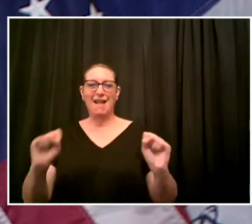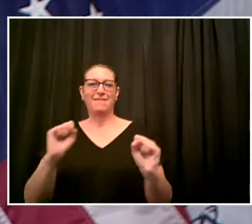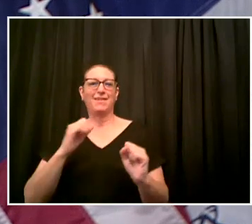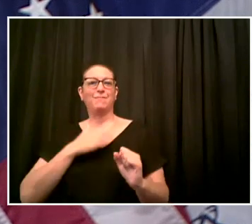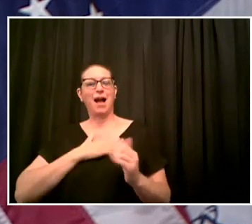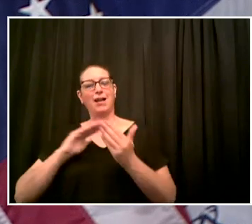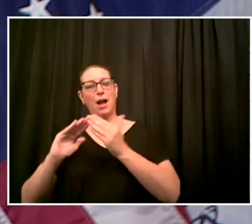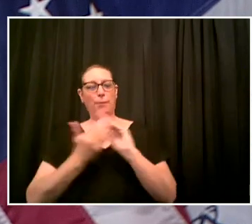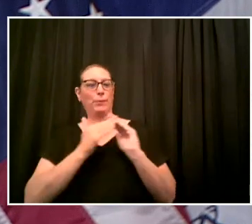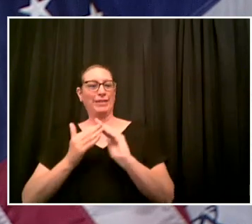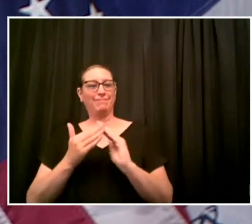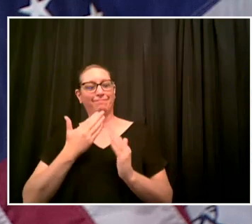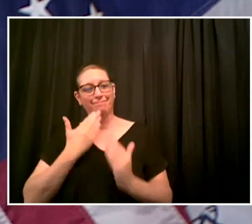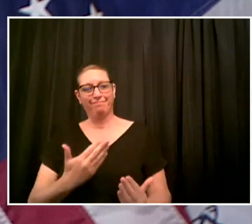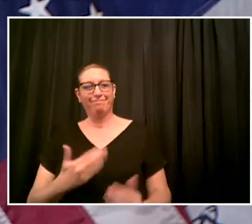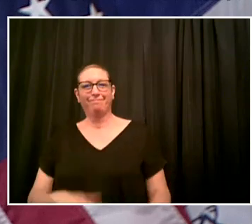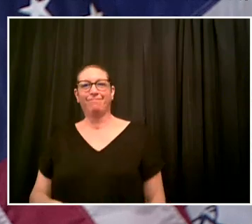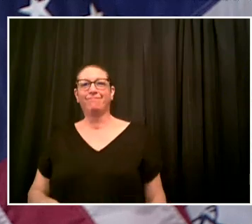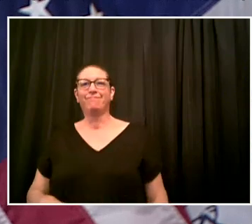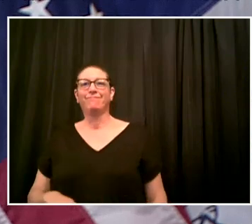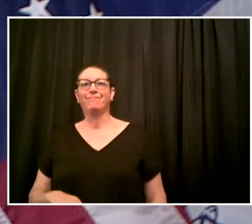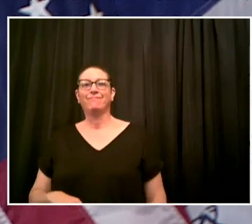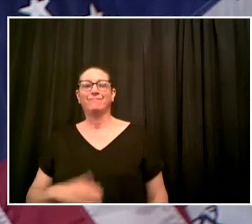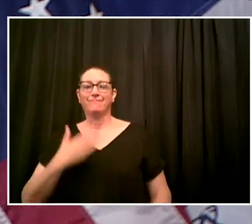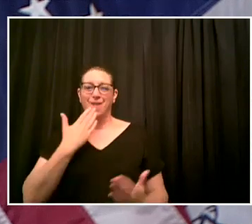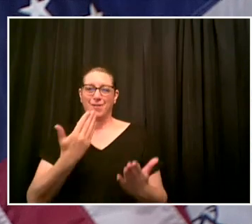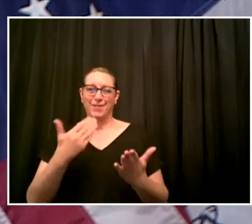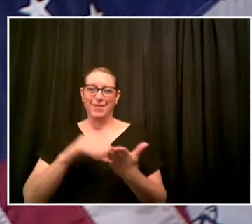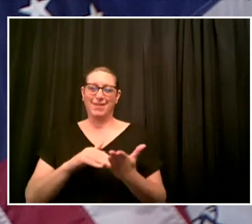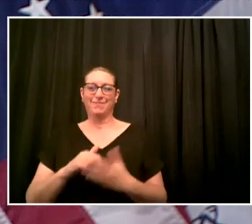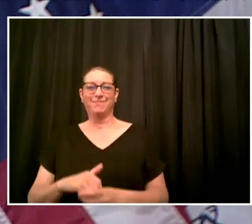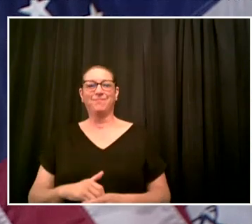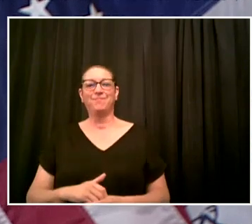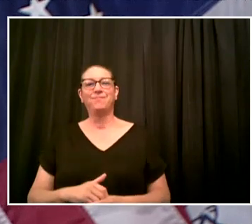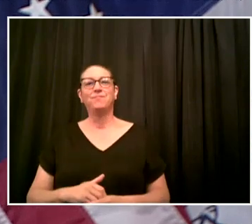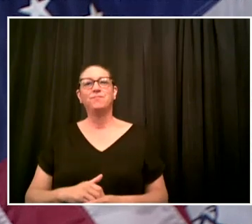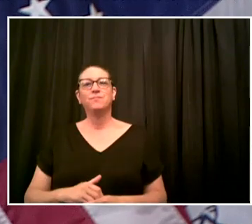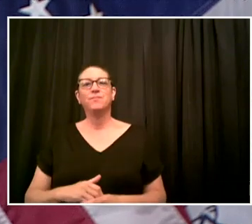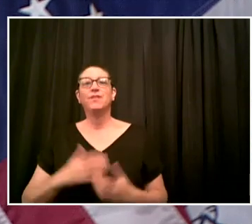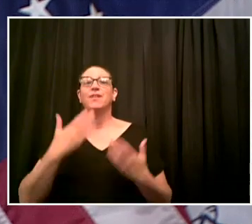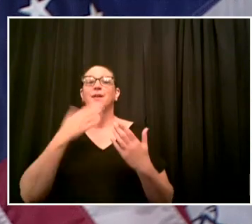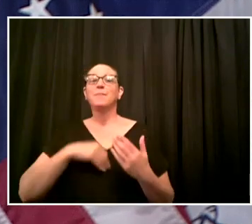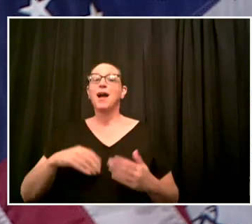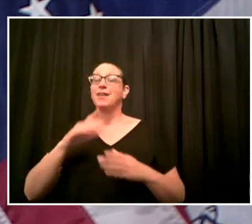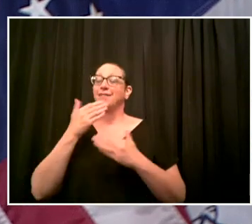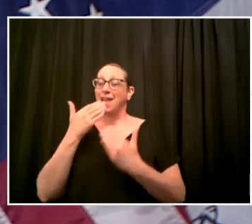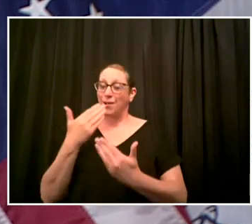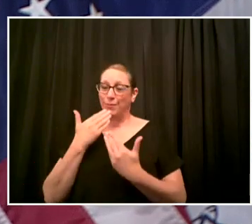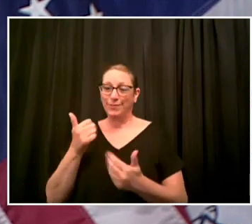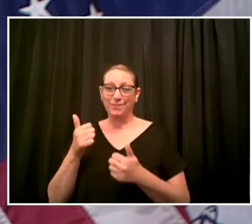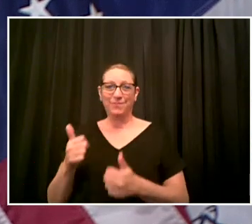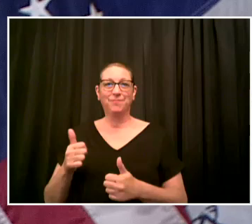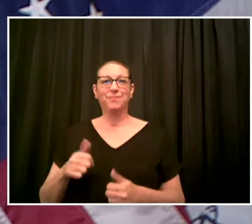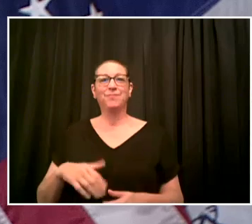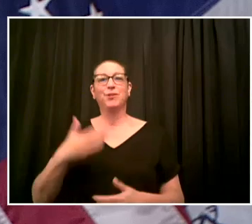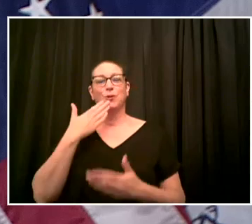SAE VO IURNSTDURY AND THE CITY WE CALL THEM. THANK YOU AGAIN FOR GIVING ME THE OPPTUORNI TTYO SPEAK ON THIS IMPORTANT LEGISLATI TODAY AND TH Y FOR